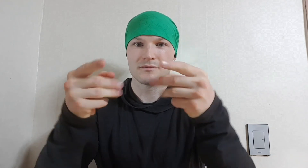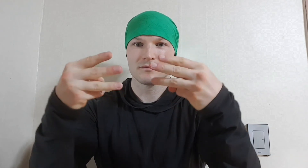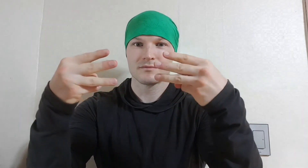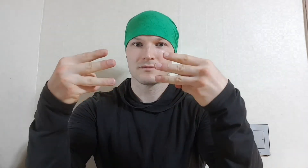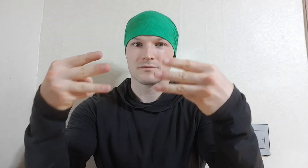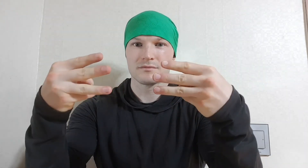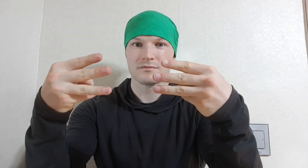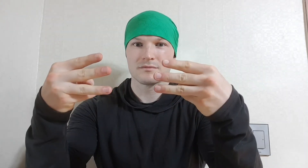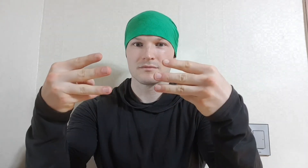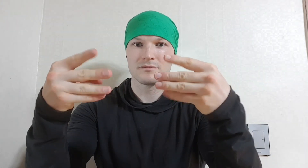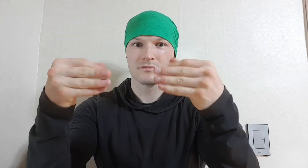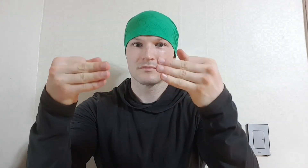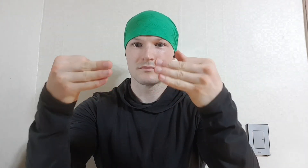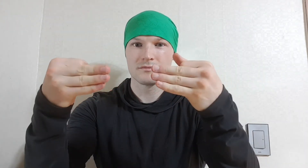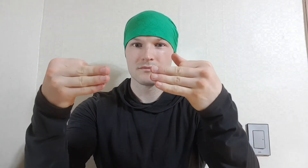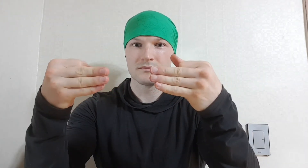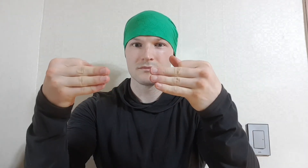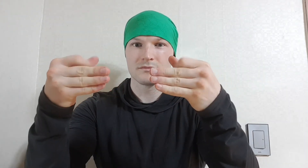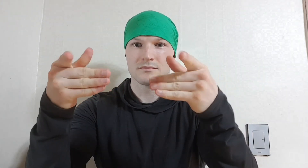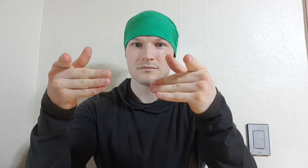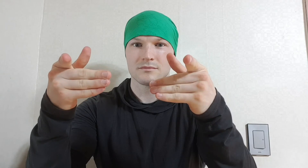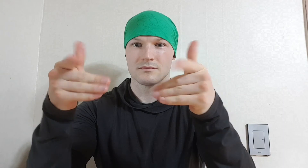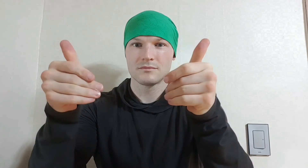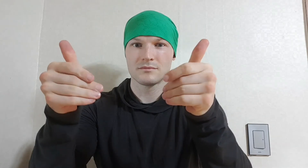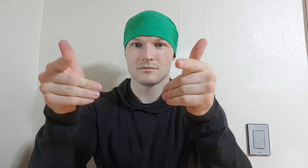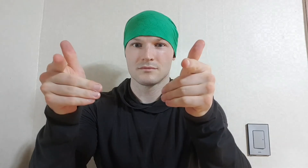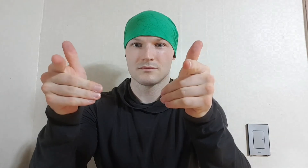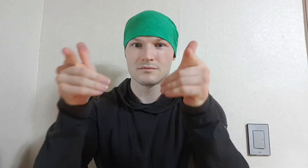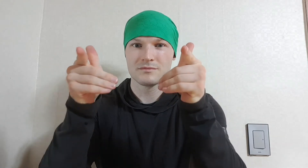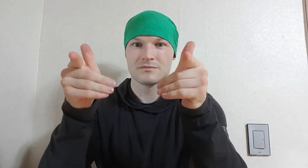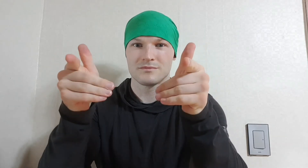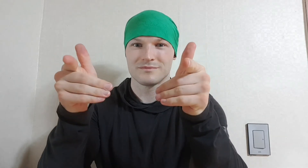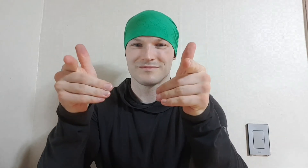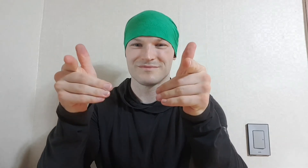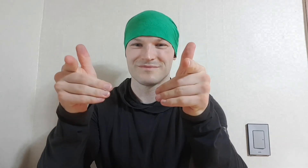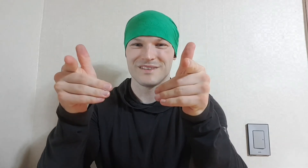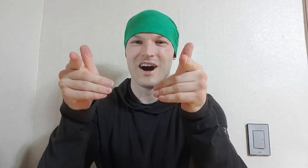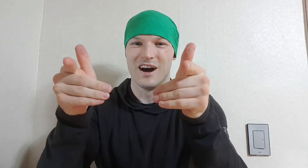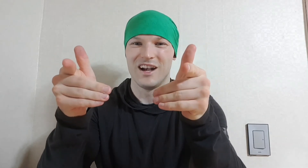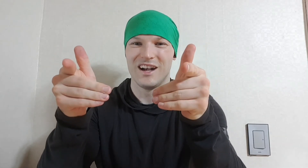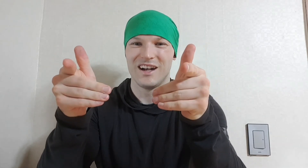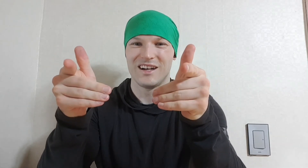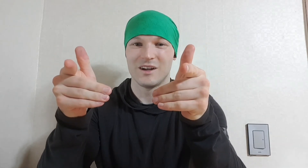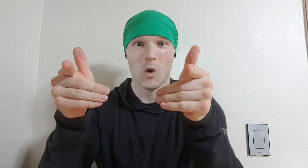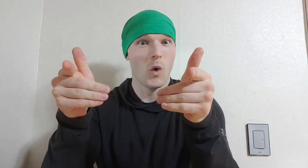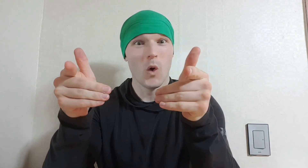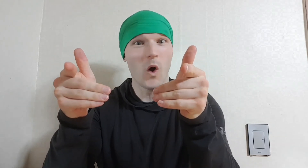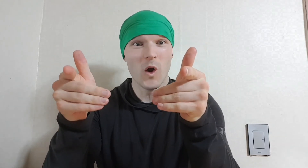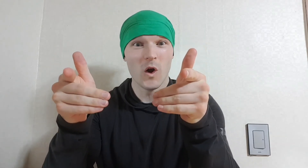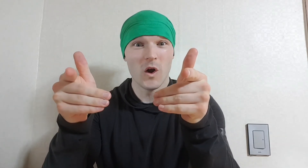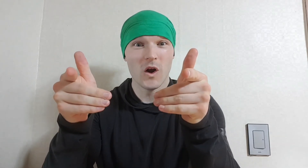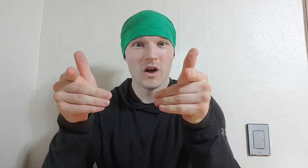Korean letter ‘ㄹ’ Slightly adjust the Korean letter ‘ㄹ’ Add the ‘ㅎ’ + ‘ㅓ’ and voila! OMG! (헐!)